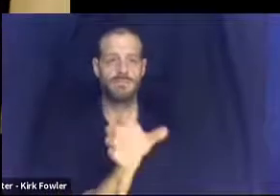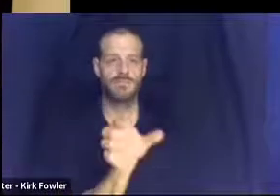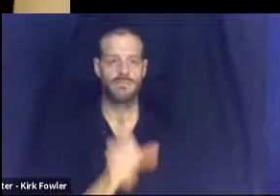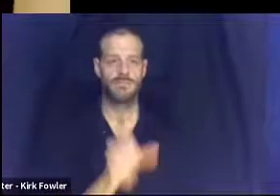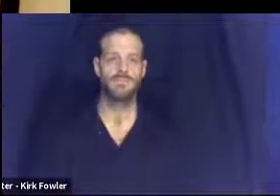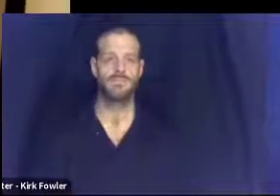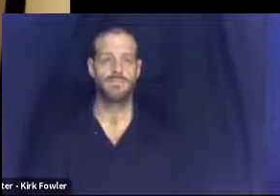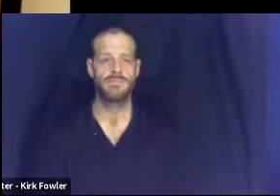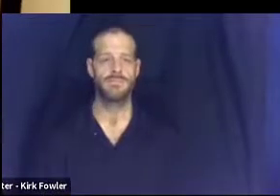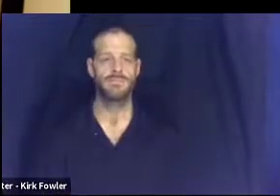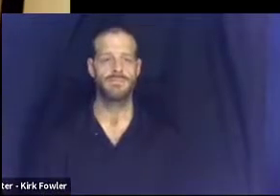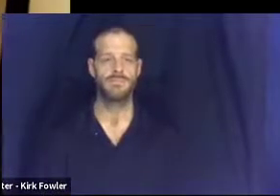Speech.